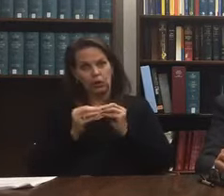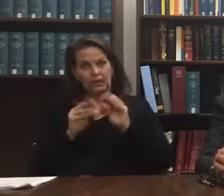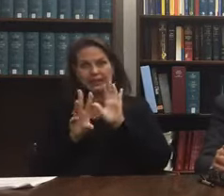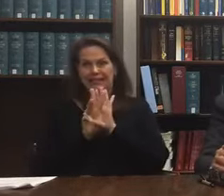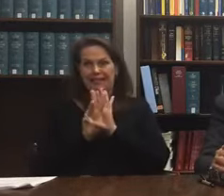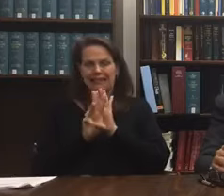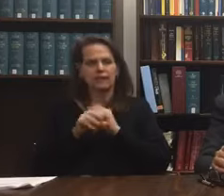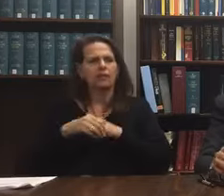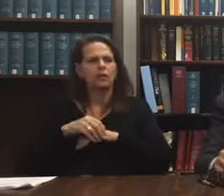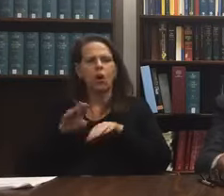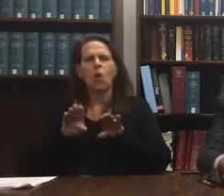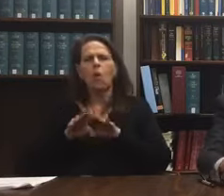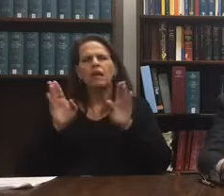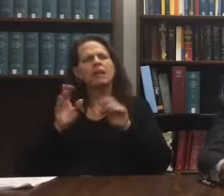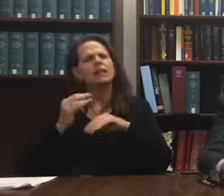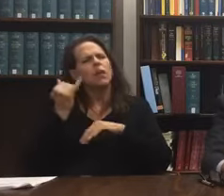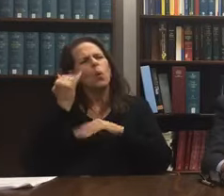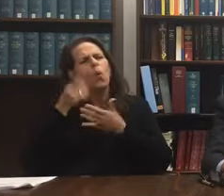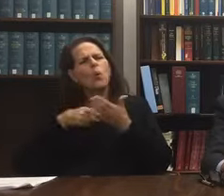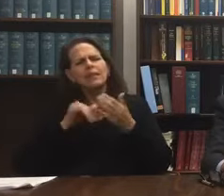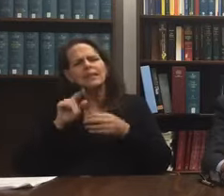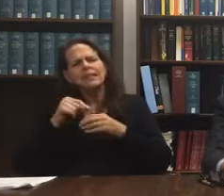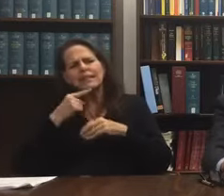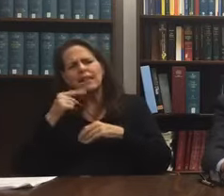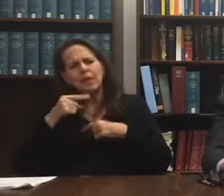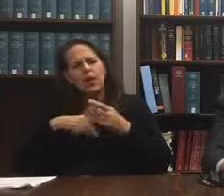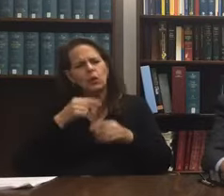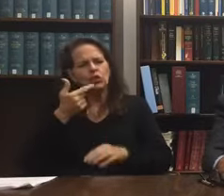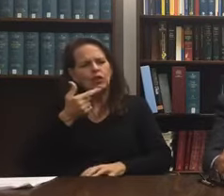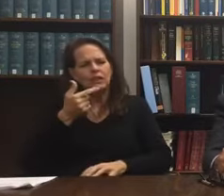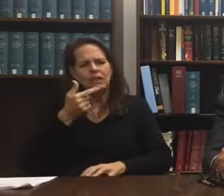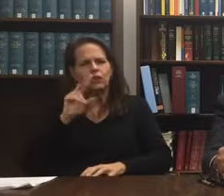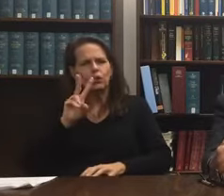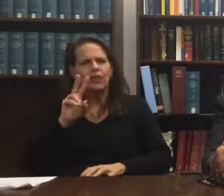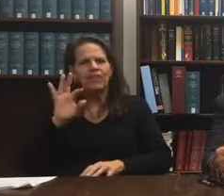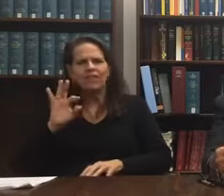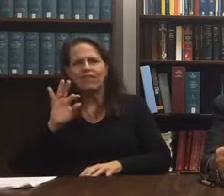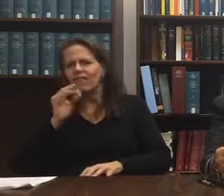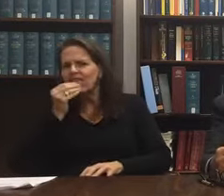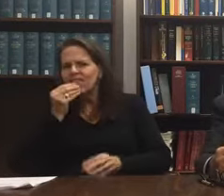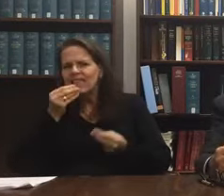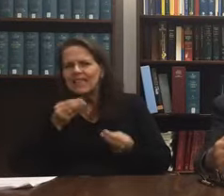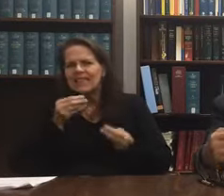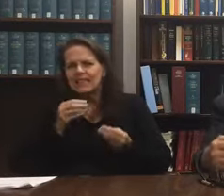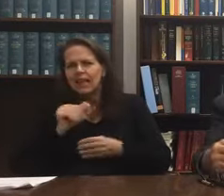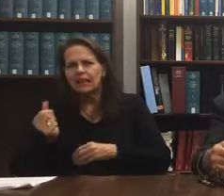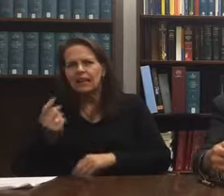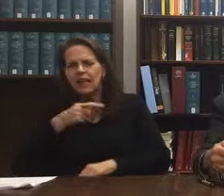open-ended question like what does it say about G tube feedings in that note you want to lead the witness so what that means is you lead them to the